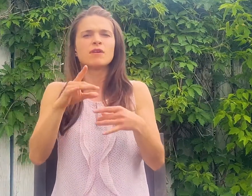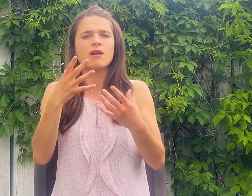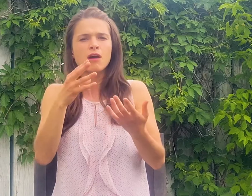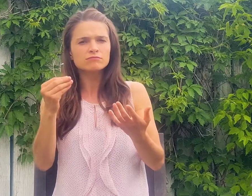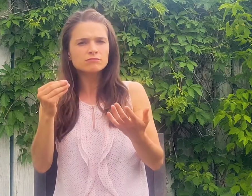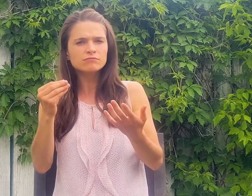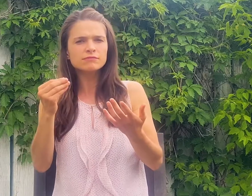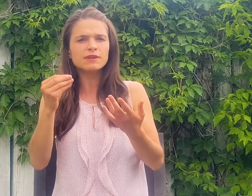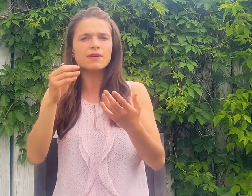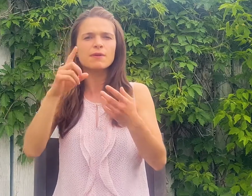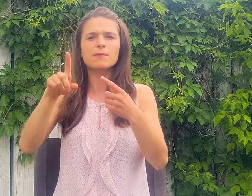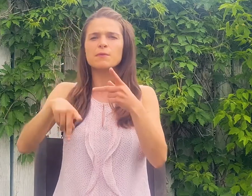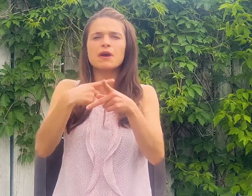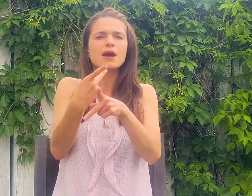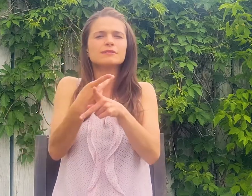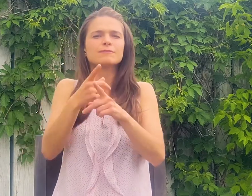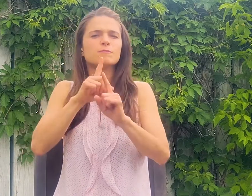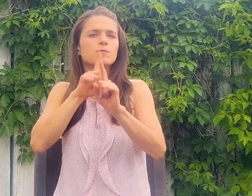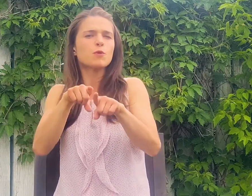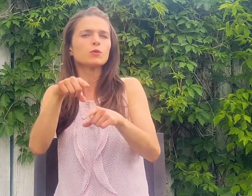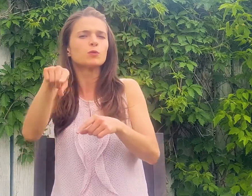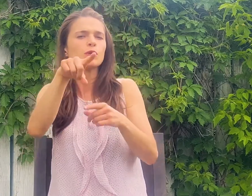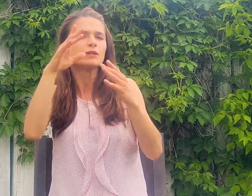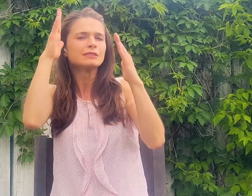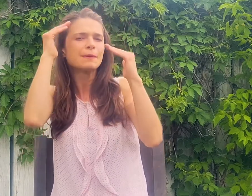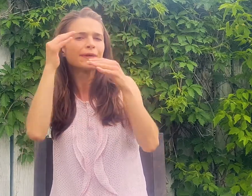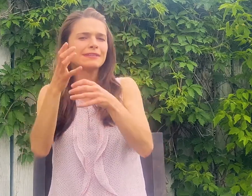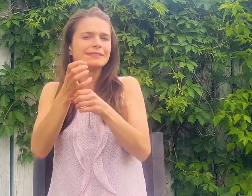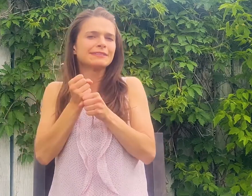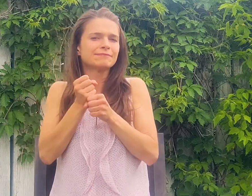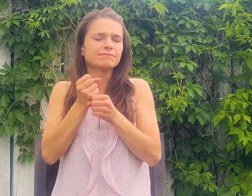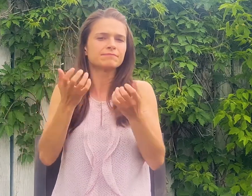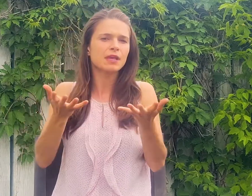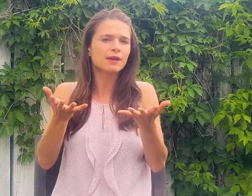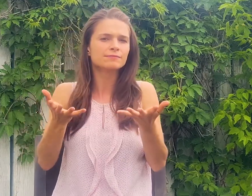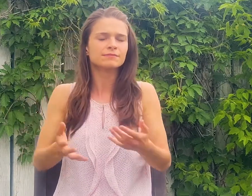and what type of responses are you hoping to get?